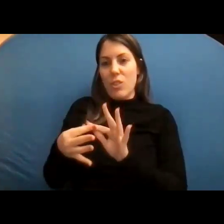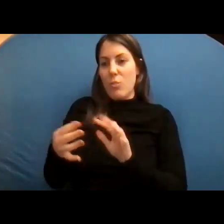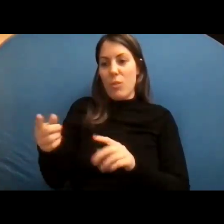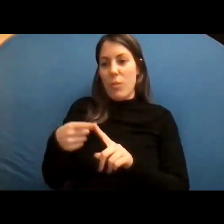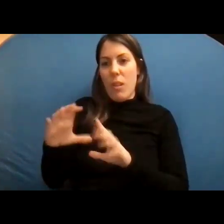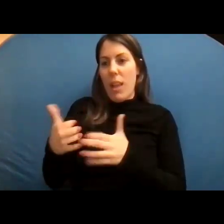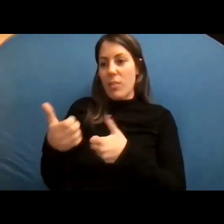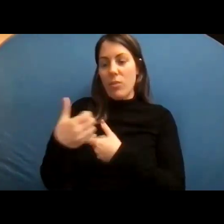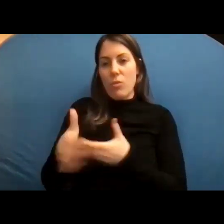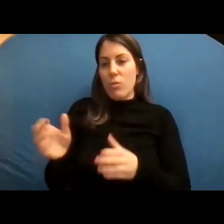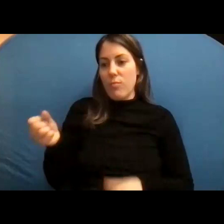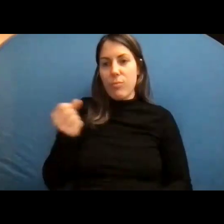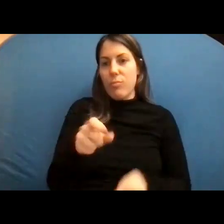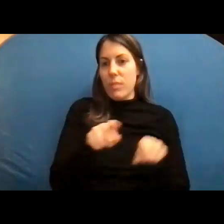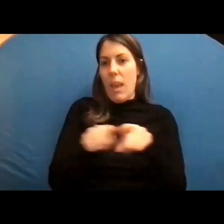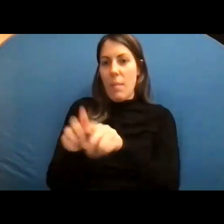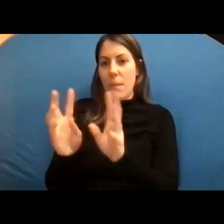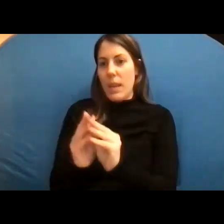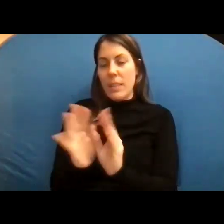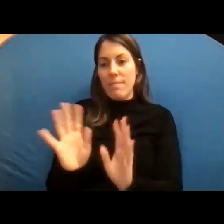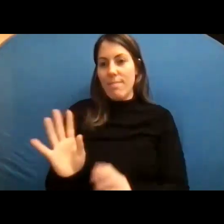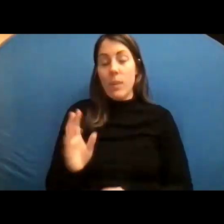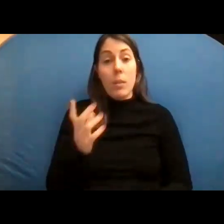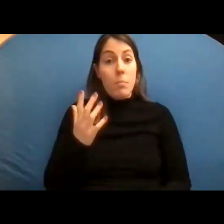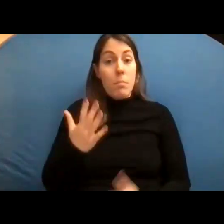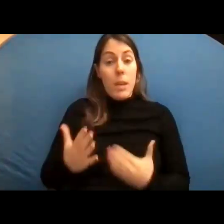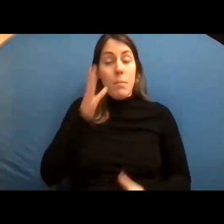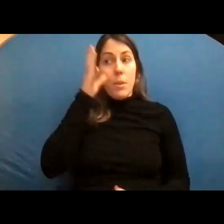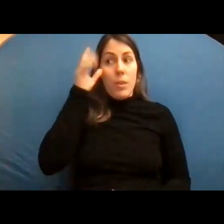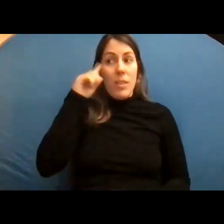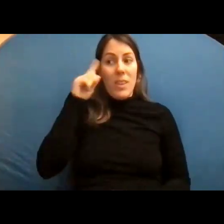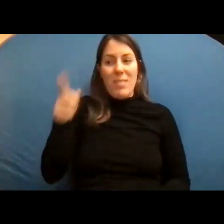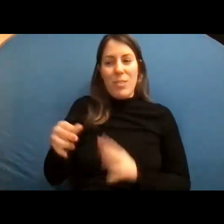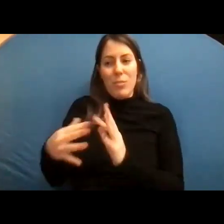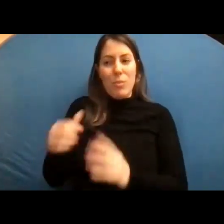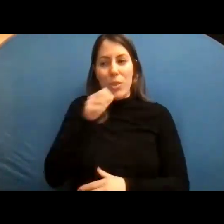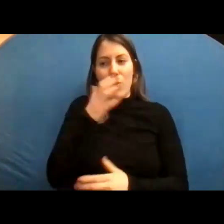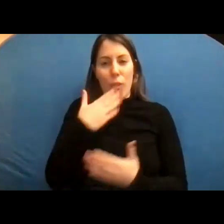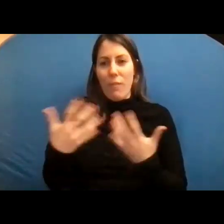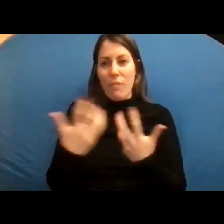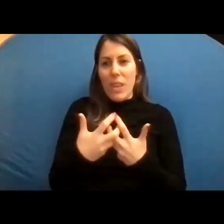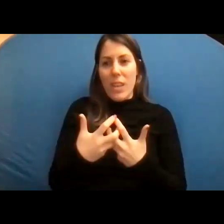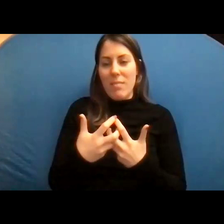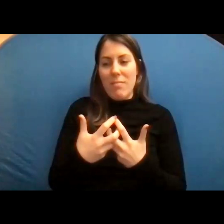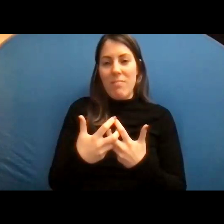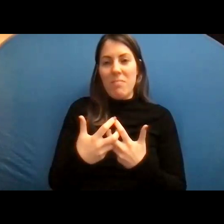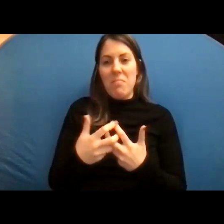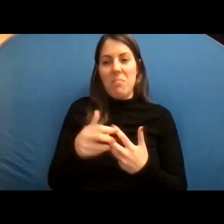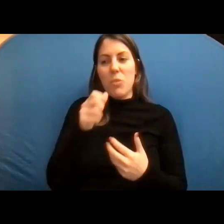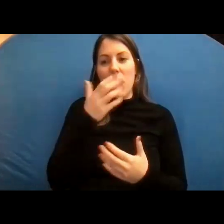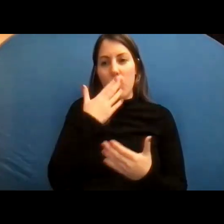of interest or if the parent feels that the particular interpreter is not a good fit